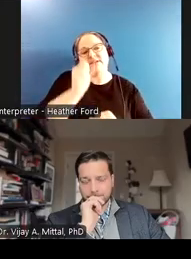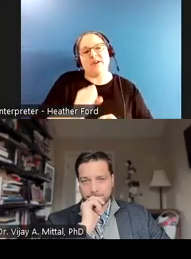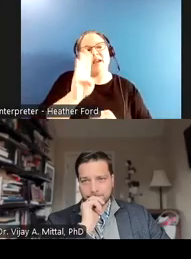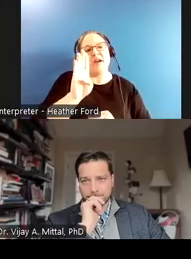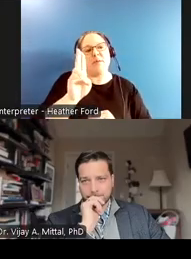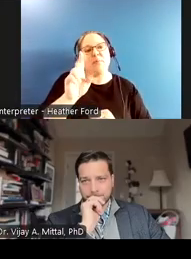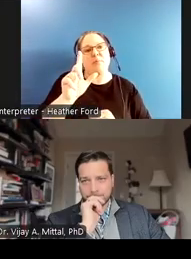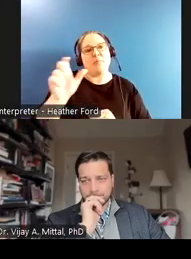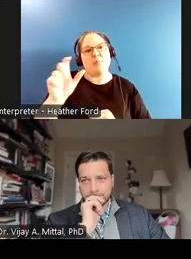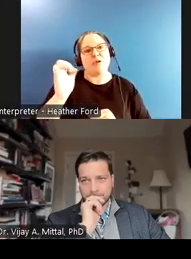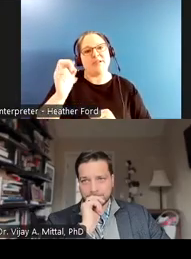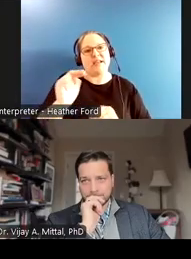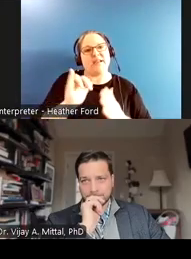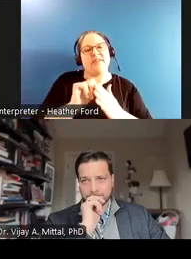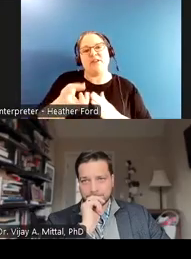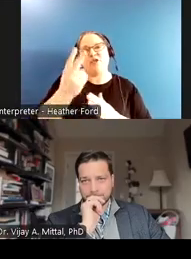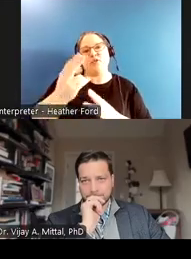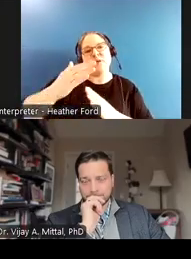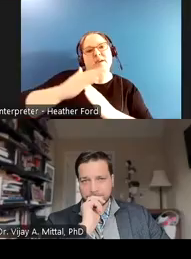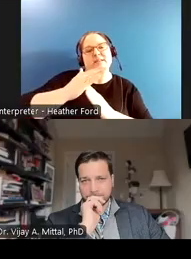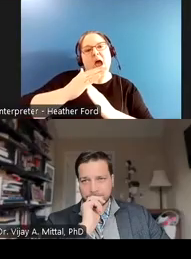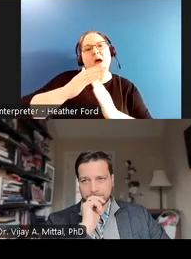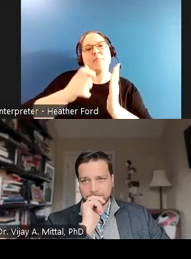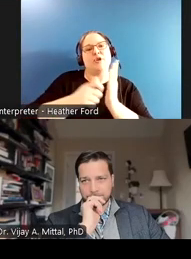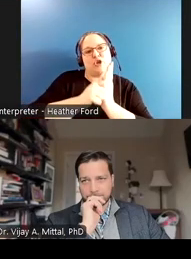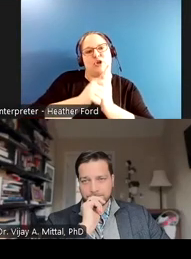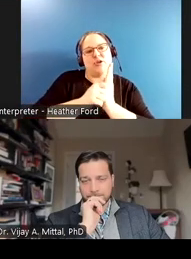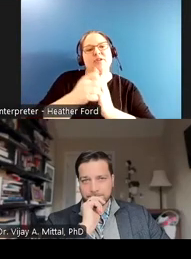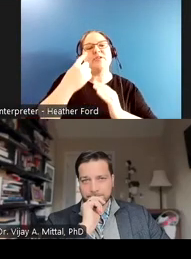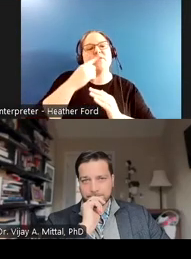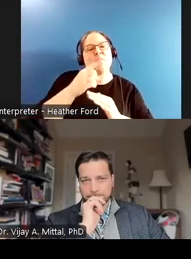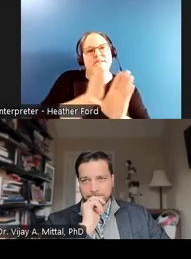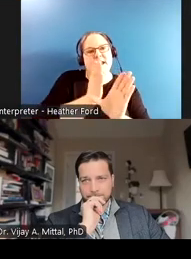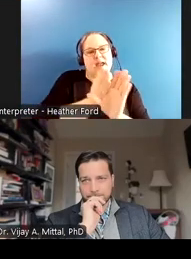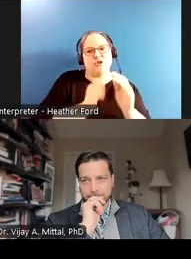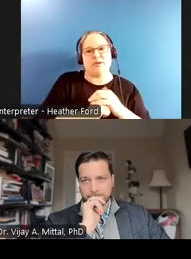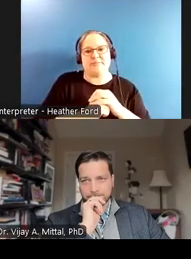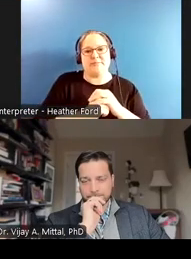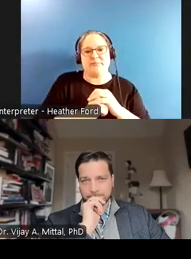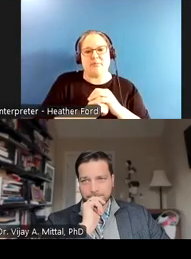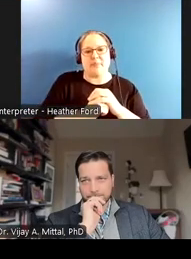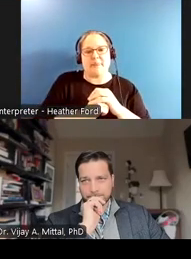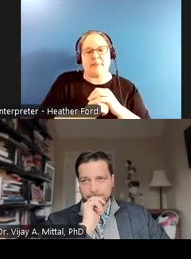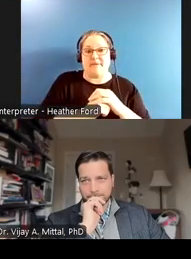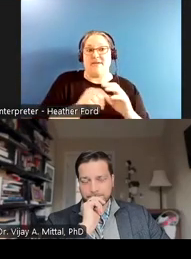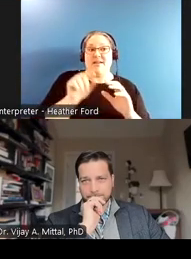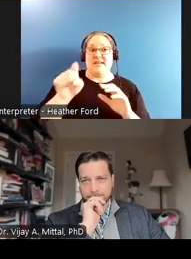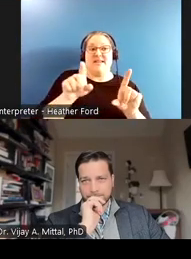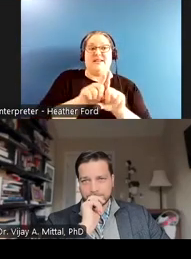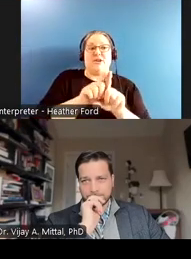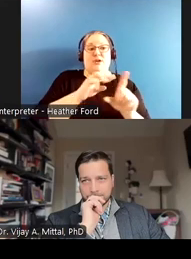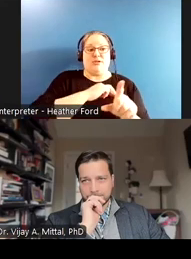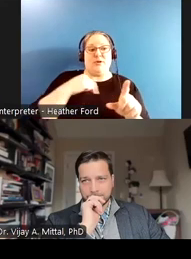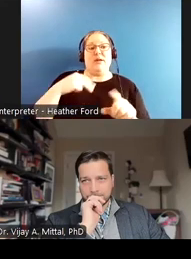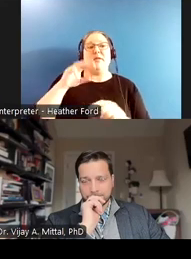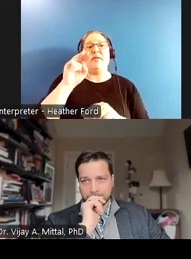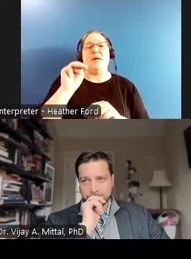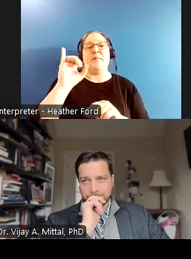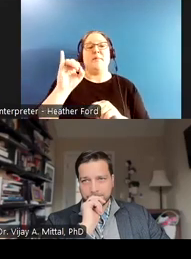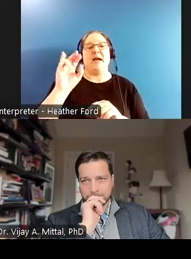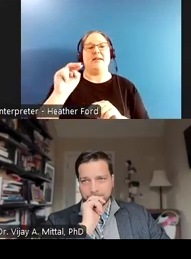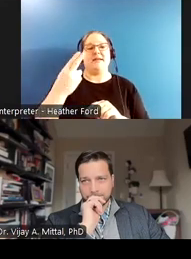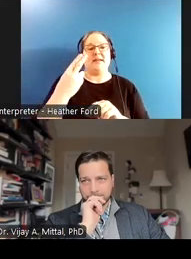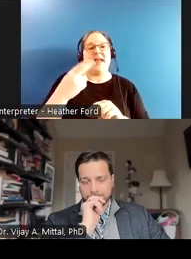clinical psychology and uh psychiatry. He's also a a member of the NIMH uh study section um adult